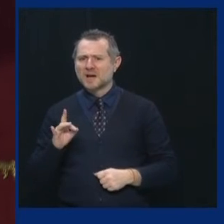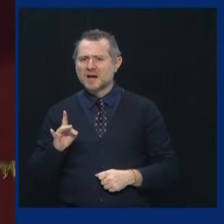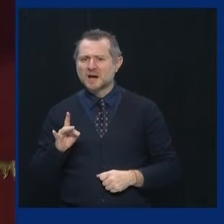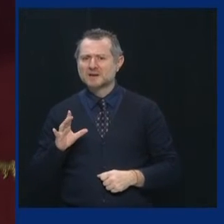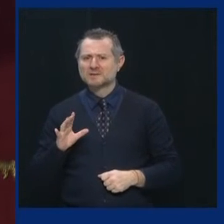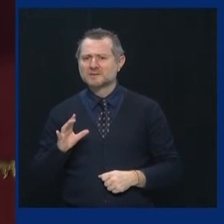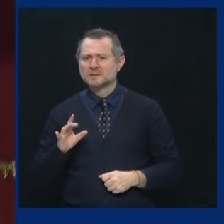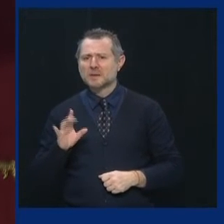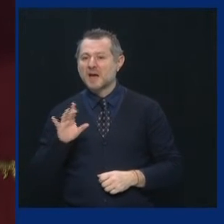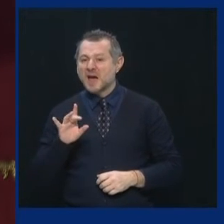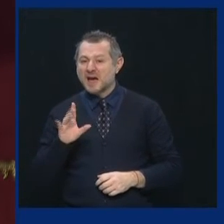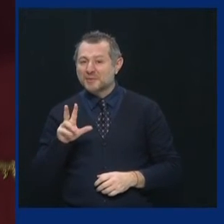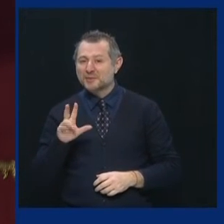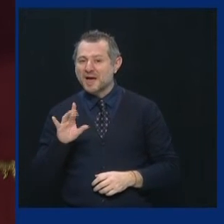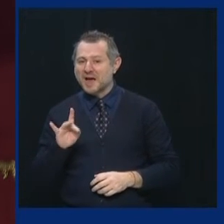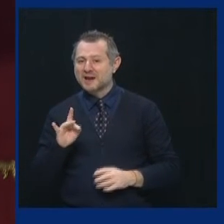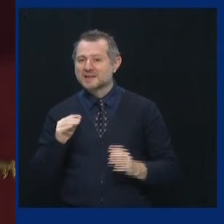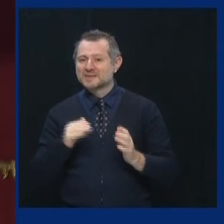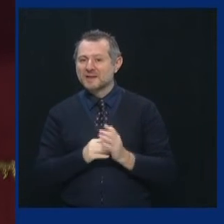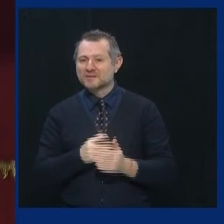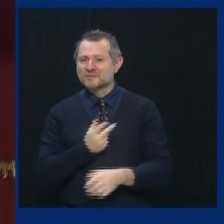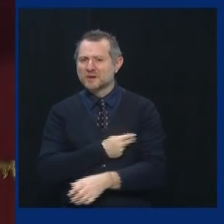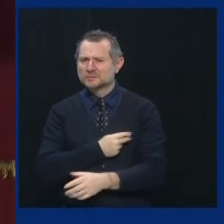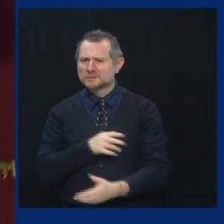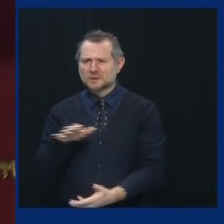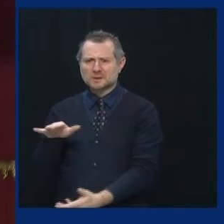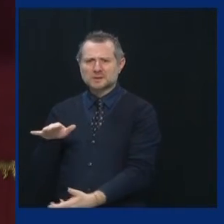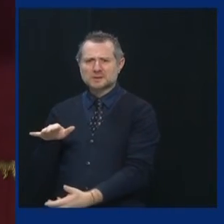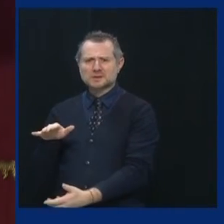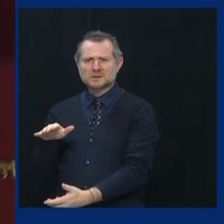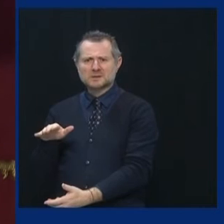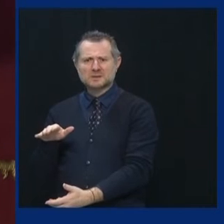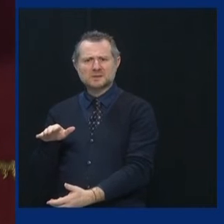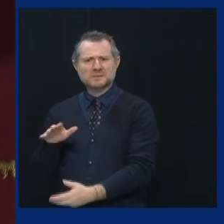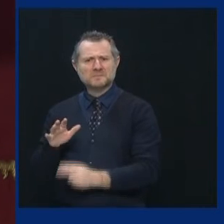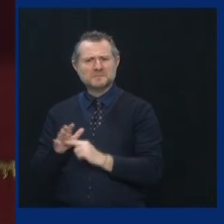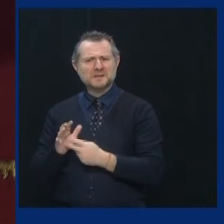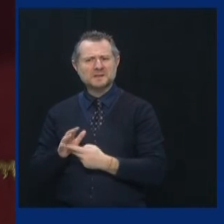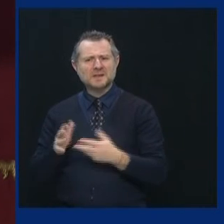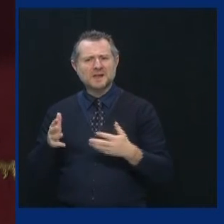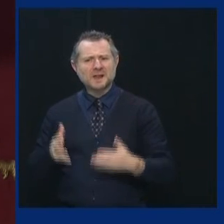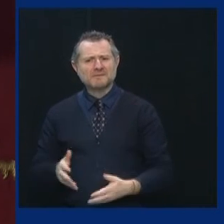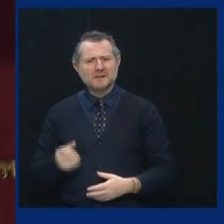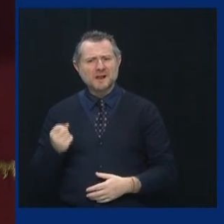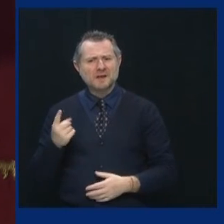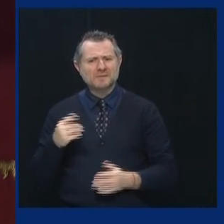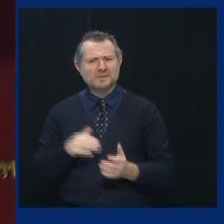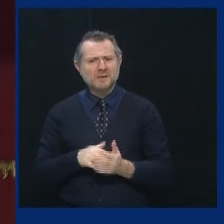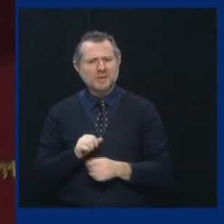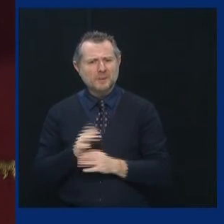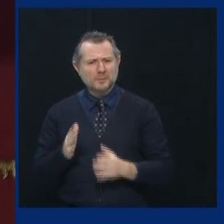BEEN VACCINATED. THEY'VE RECEIVED 85,000 -- SORRY